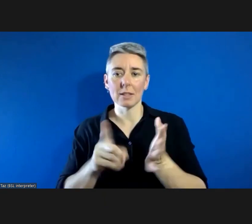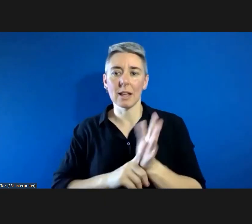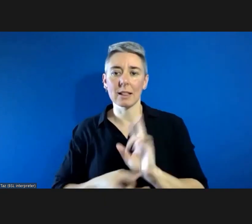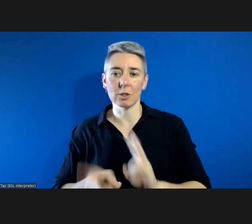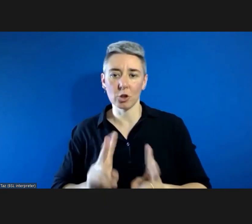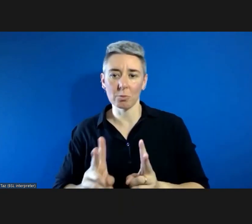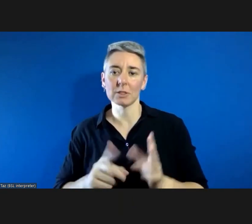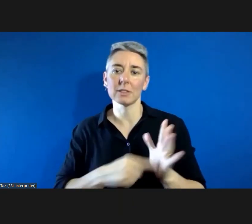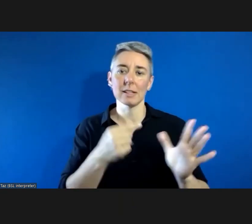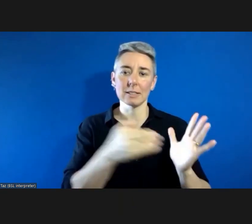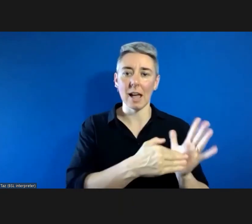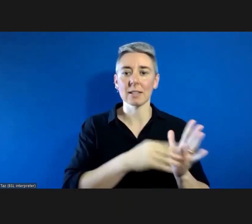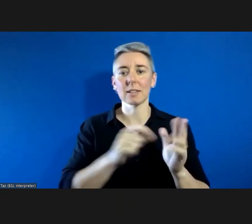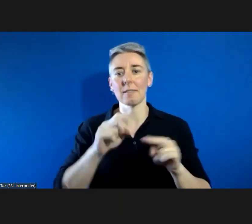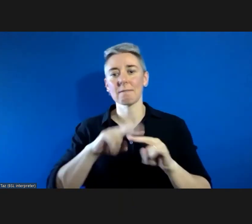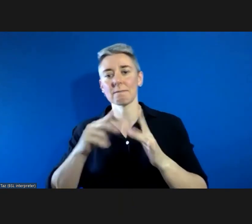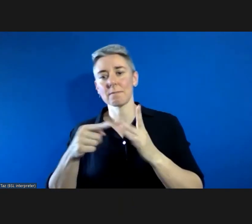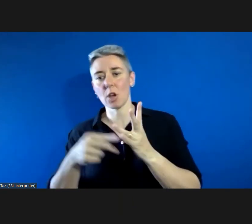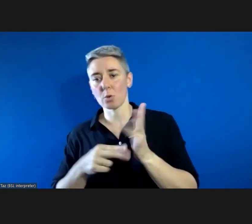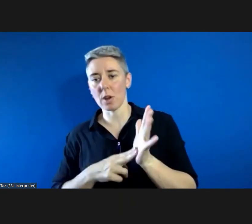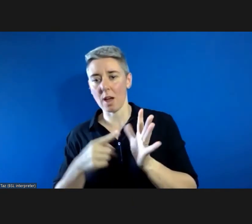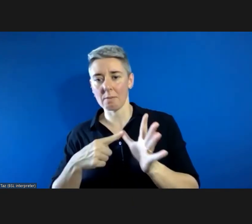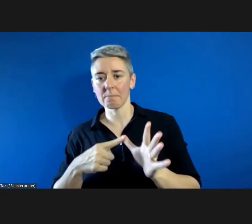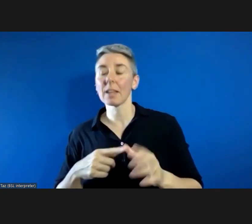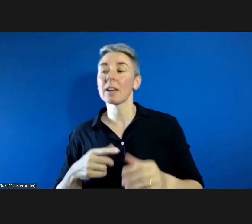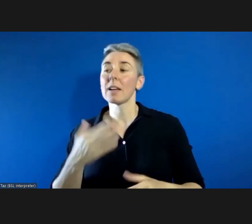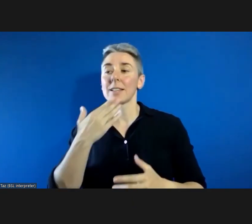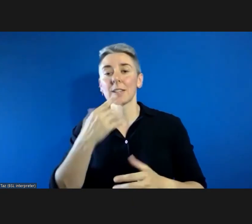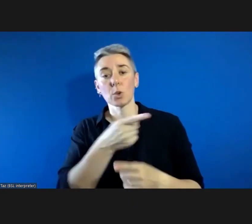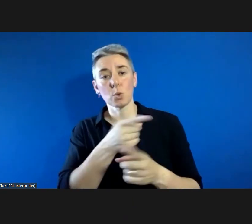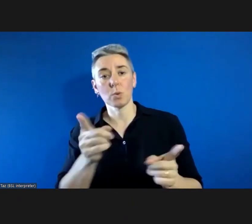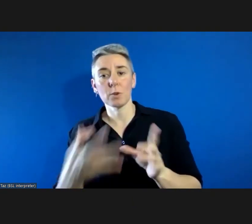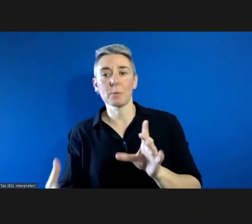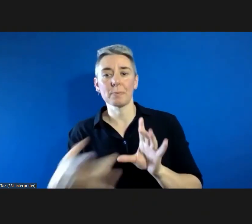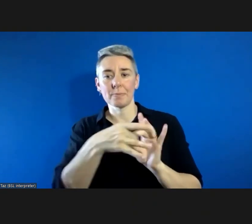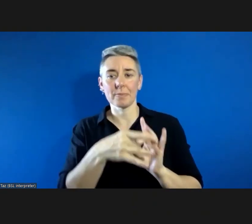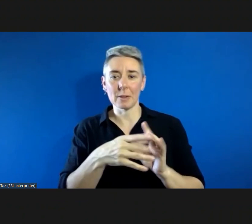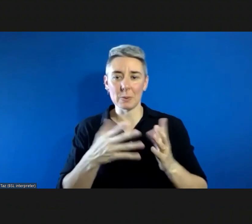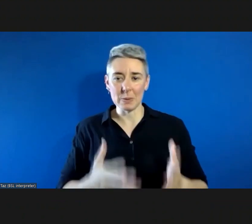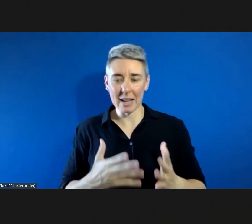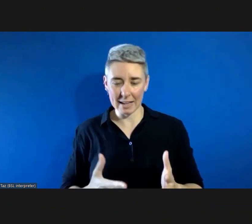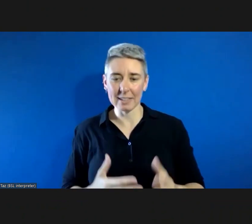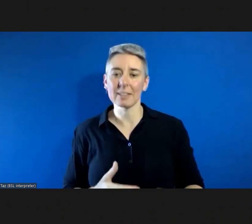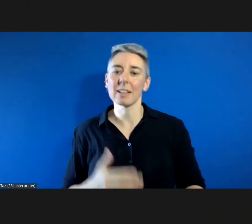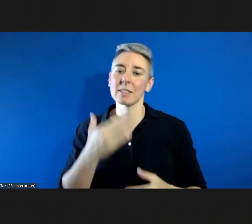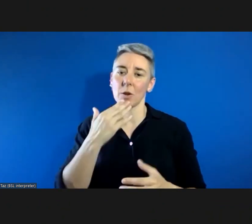Taz and Fiona, thank you very much for joining us today and for interpreting this session.